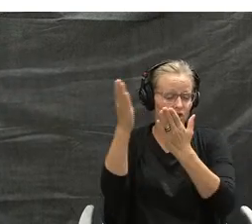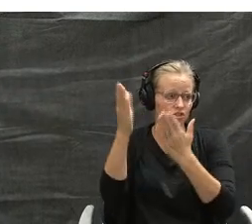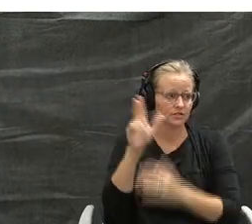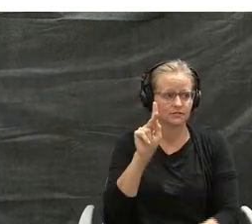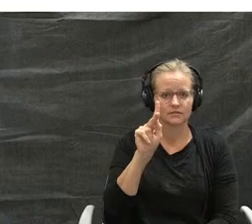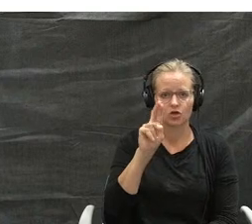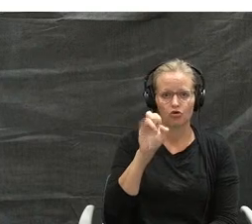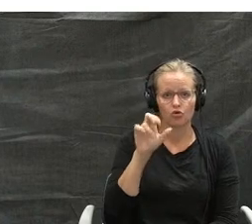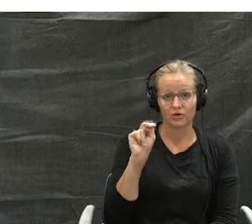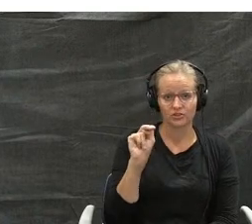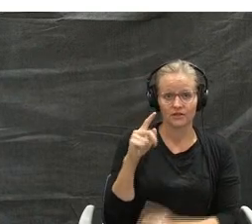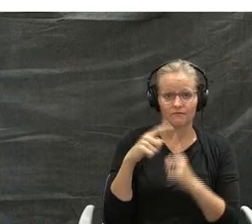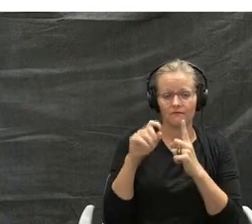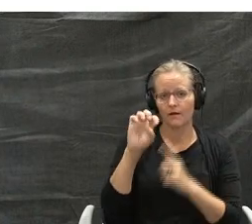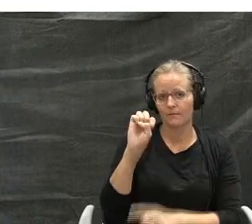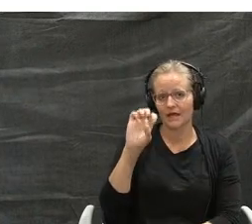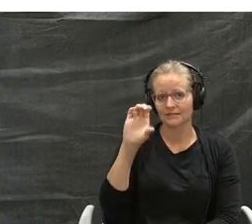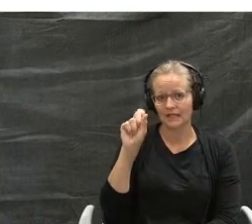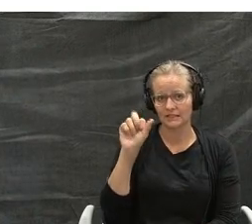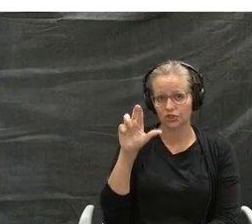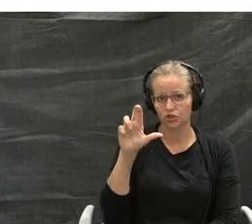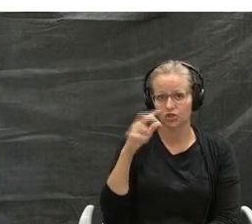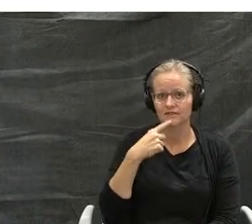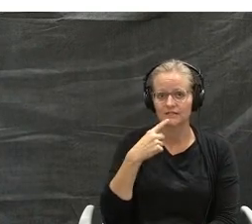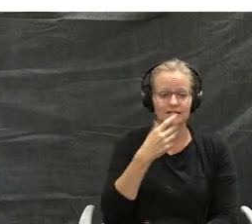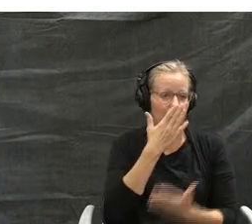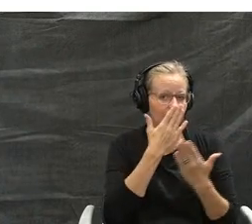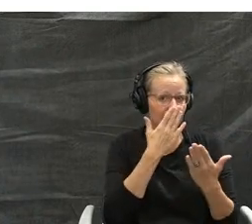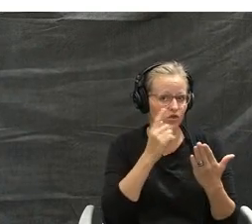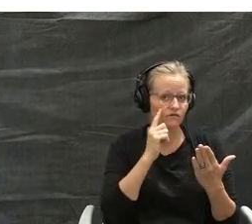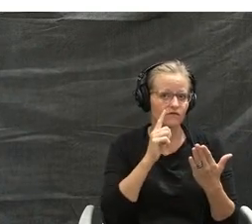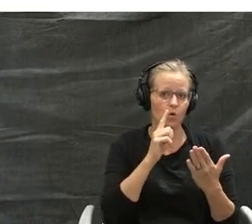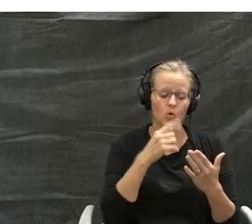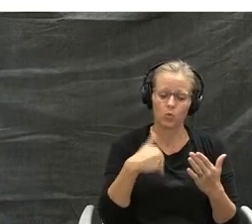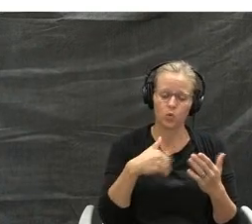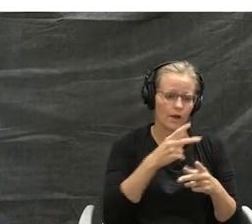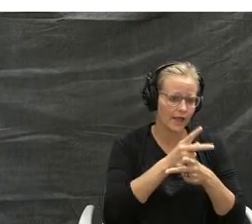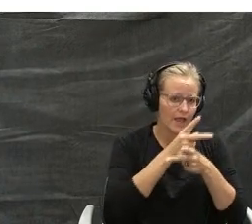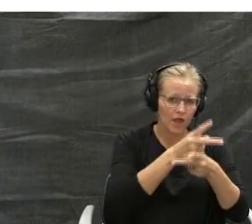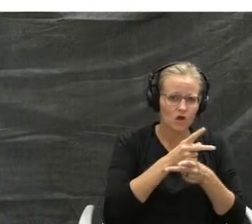carefully considering what school will look like for the children in the Minne Tonka School District this coming